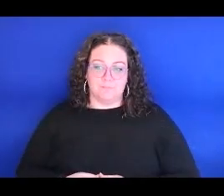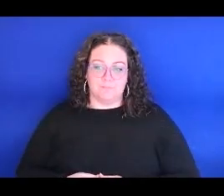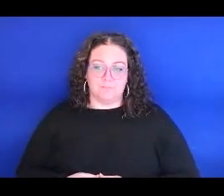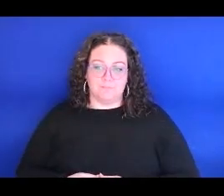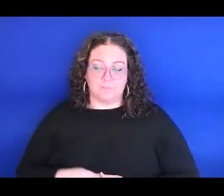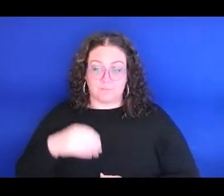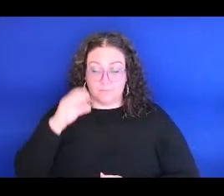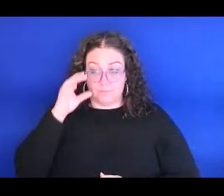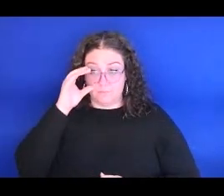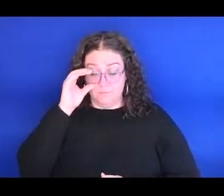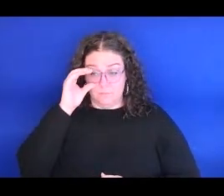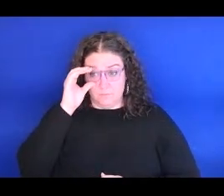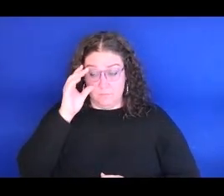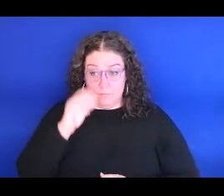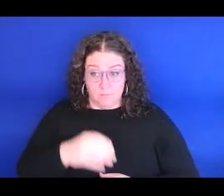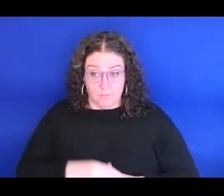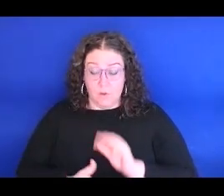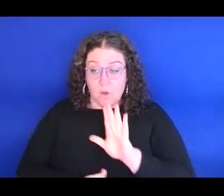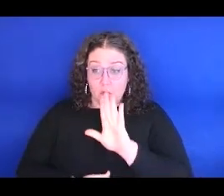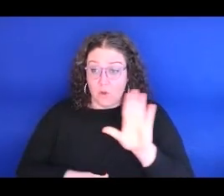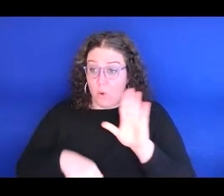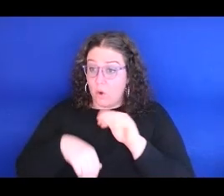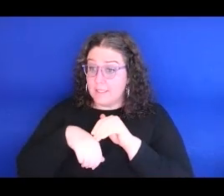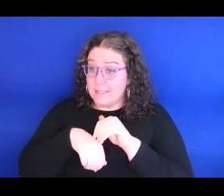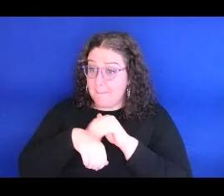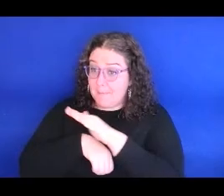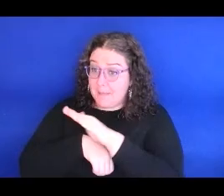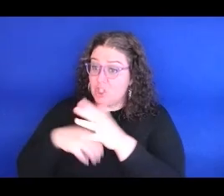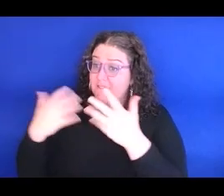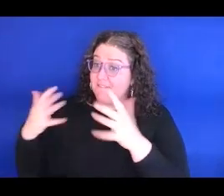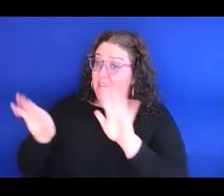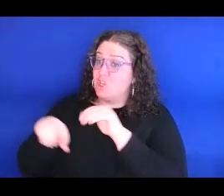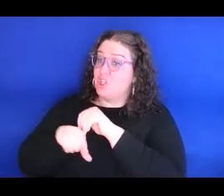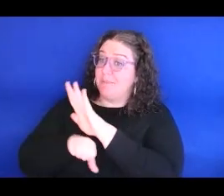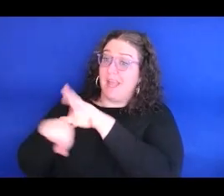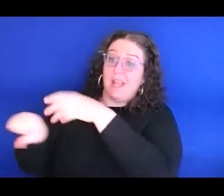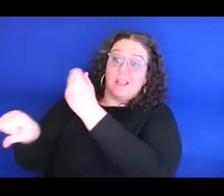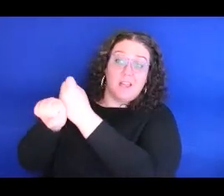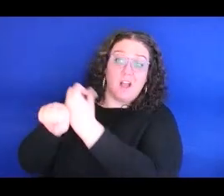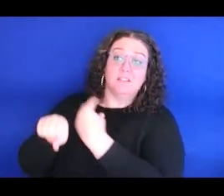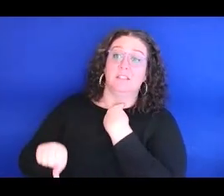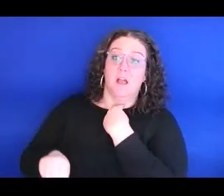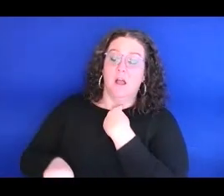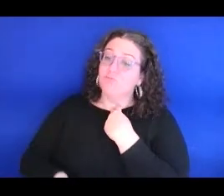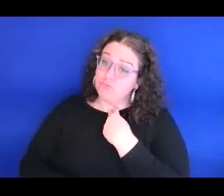Your submissions aren’t locked in. If your project evolves or your products are updated,